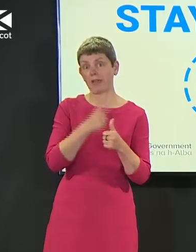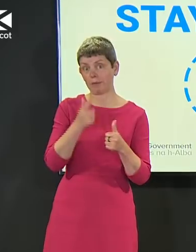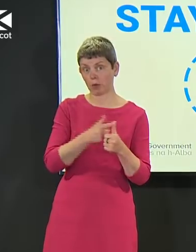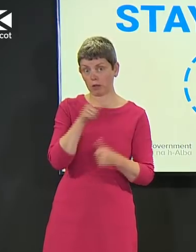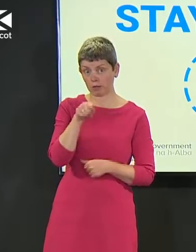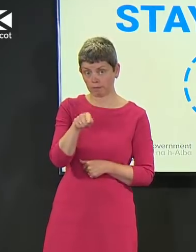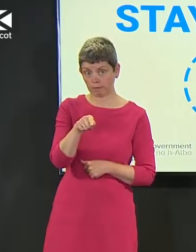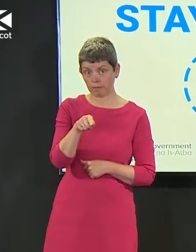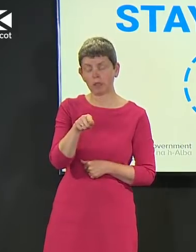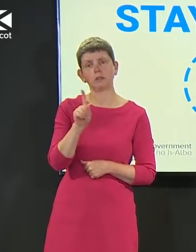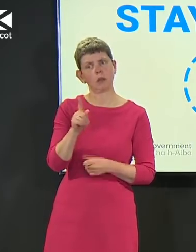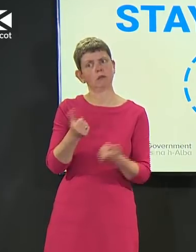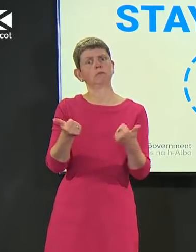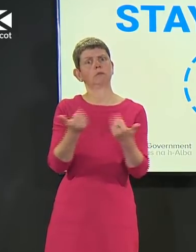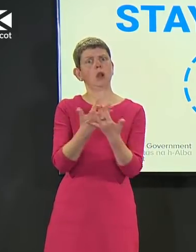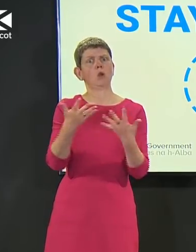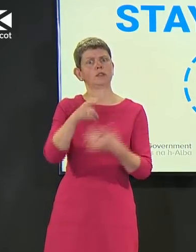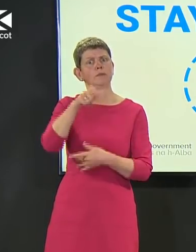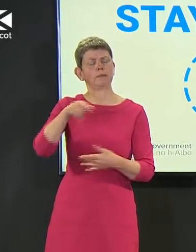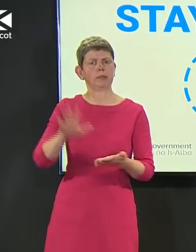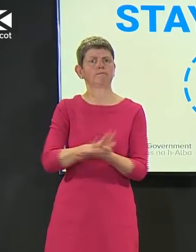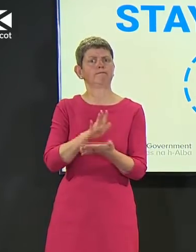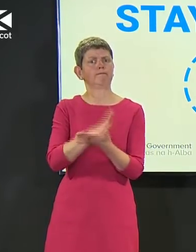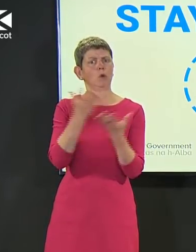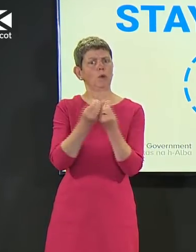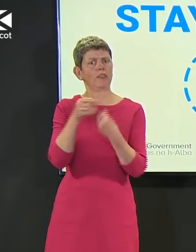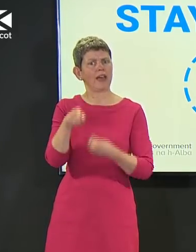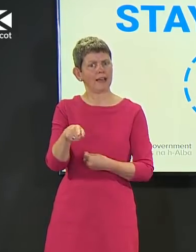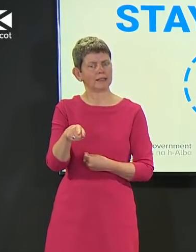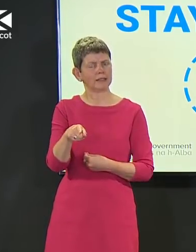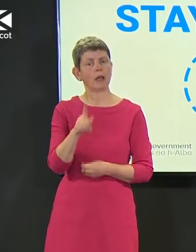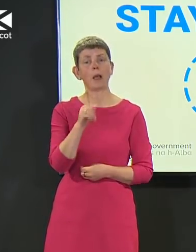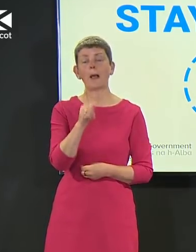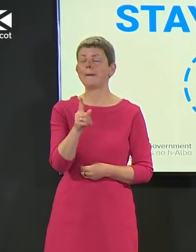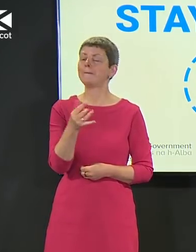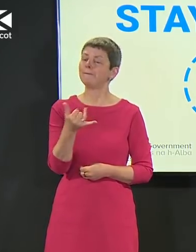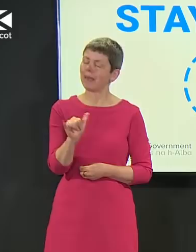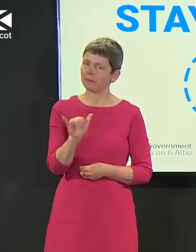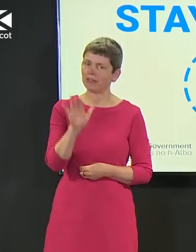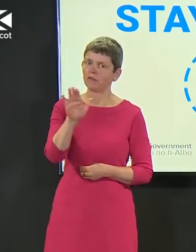businesses in our tourism sector now it might still be necessary in future to have temporary